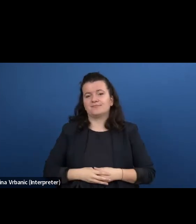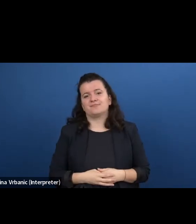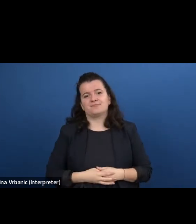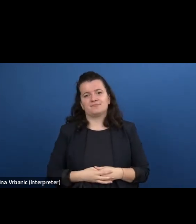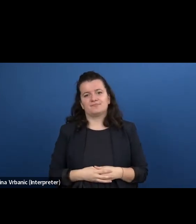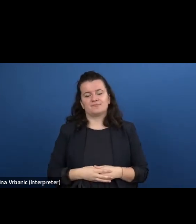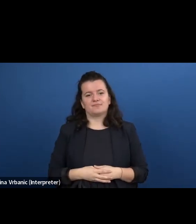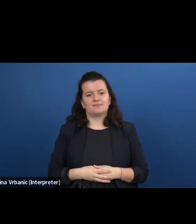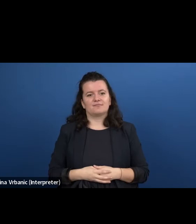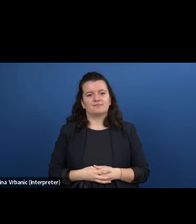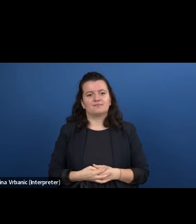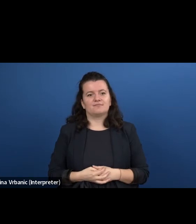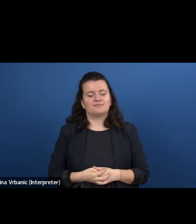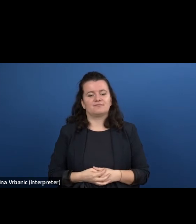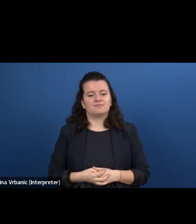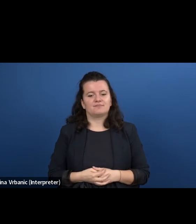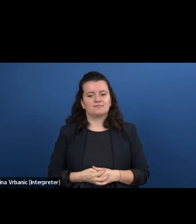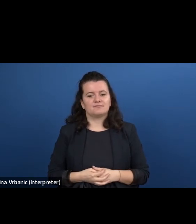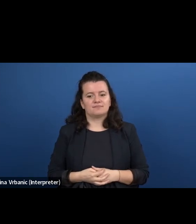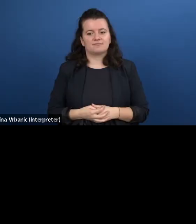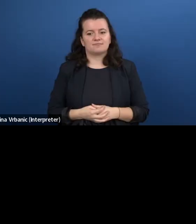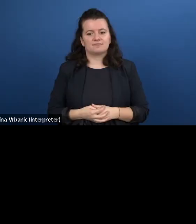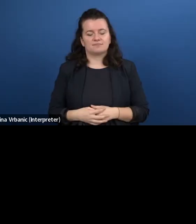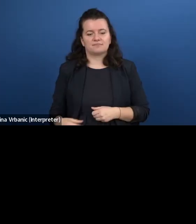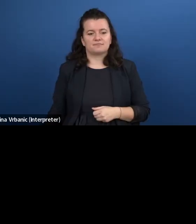I think Mrs Janssen is with us again.